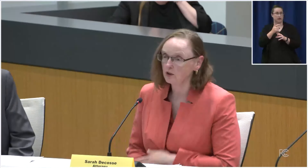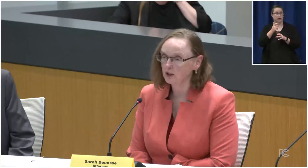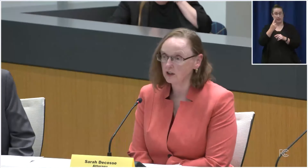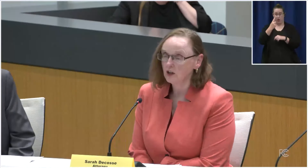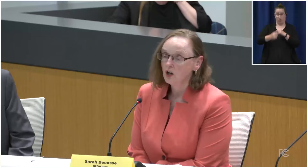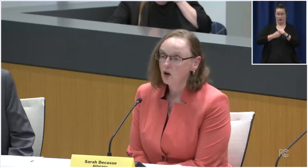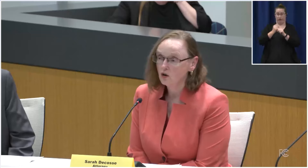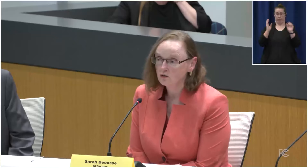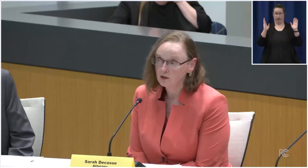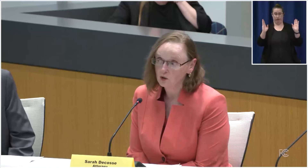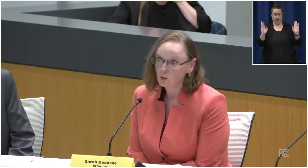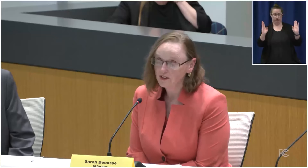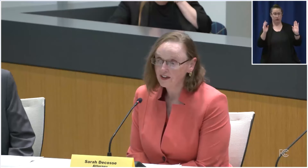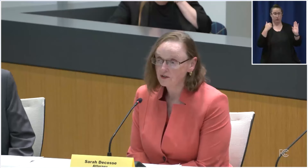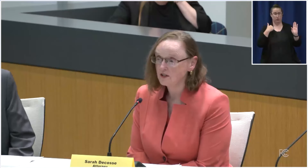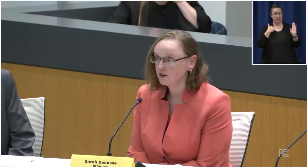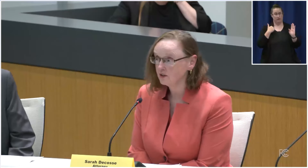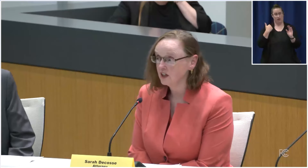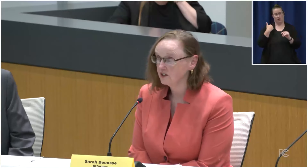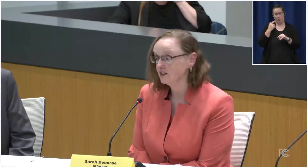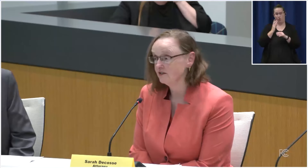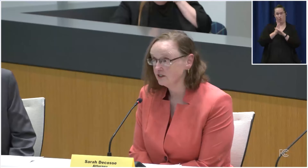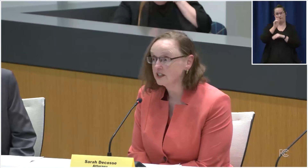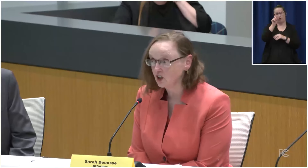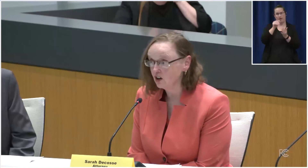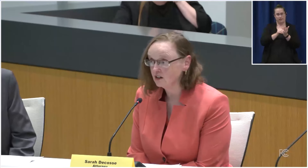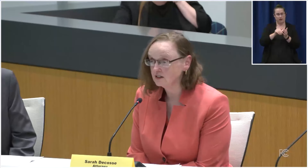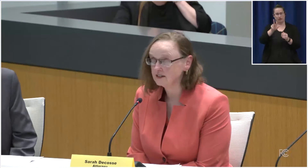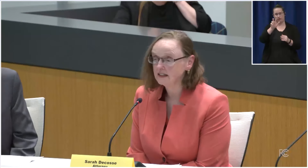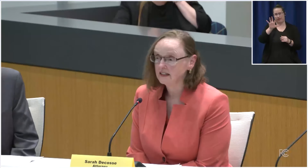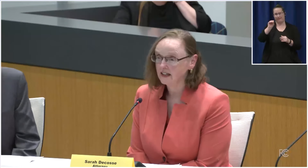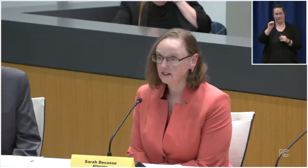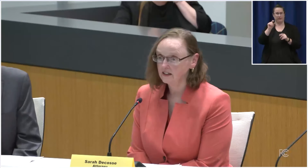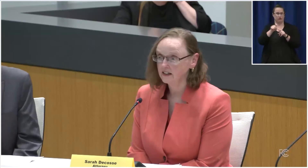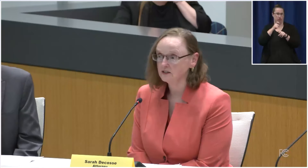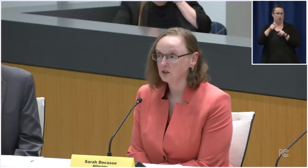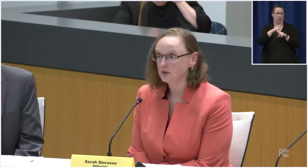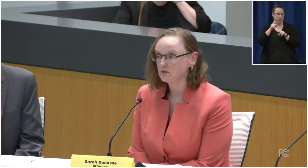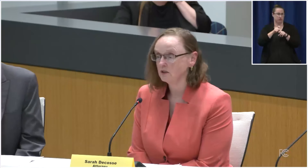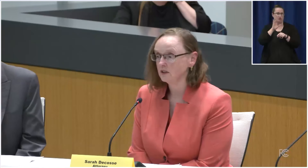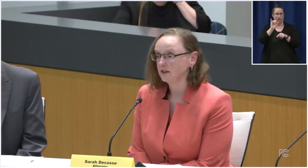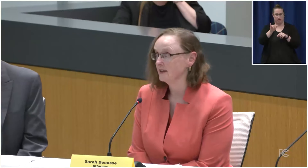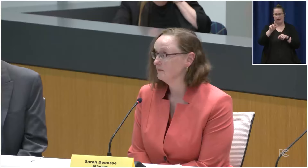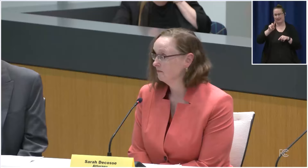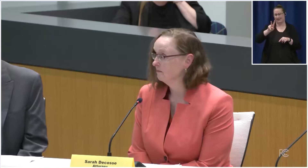AND IN THE PAST CALENDAR YEAR, ENDING IN JUNE, WE